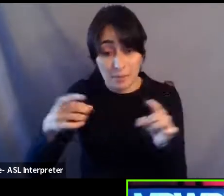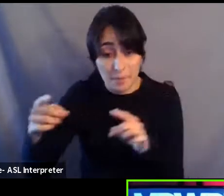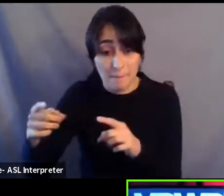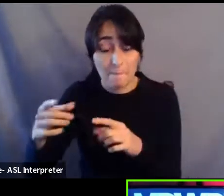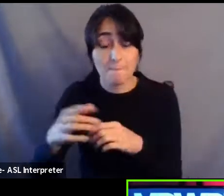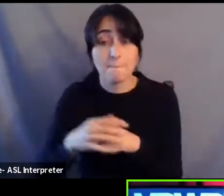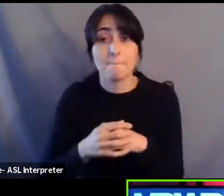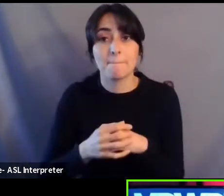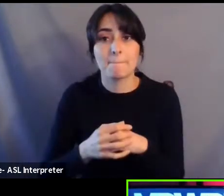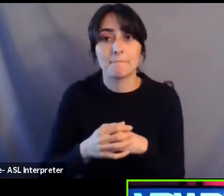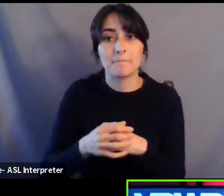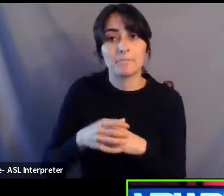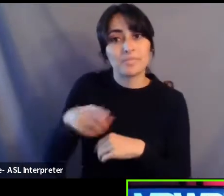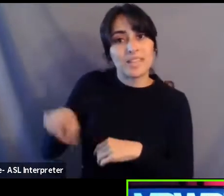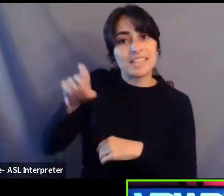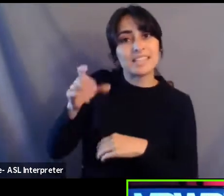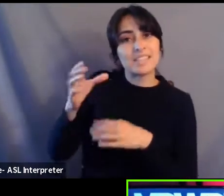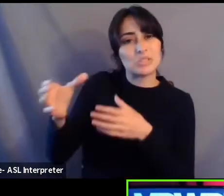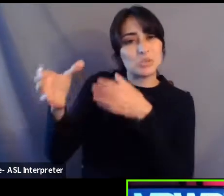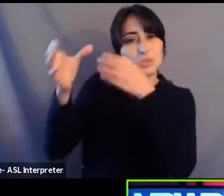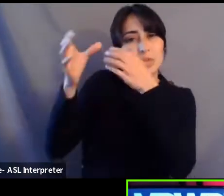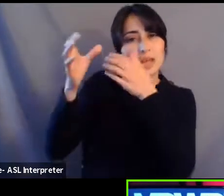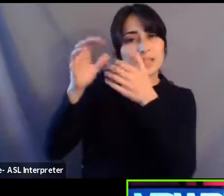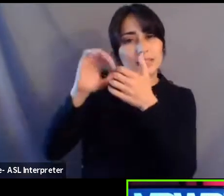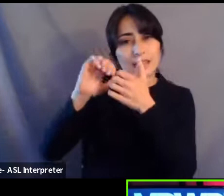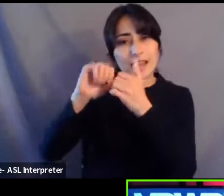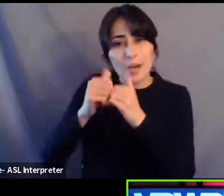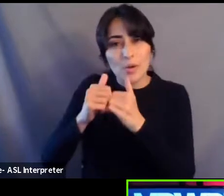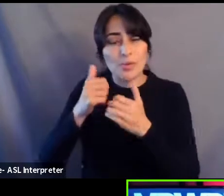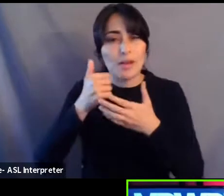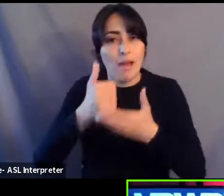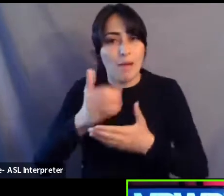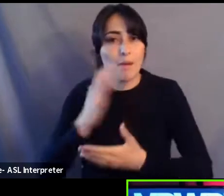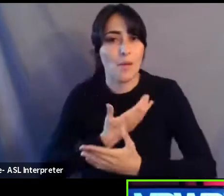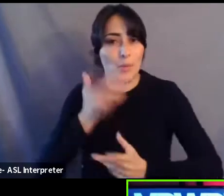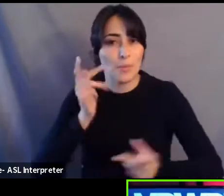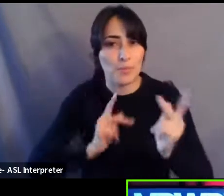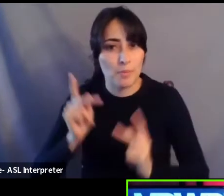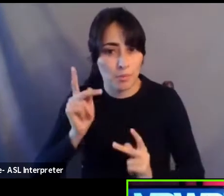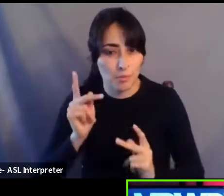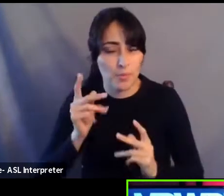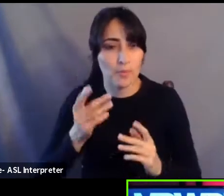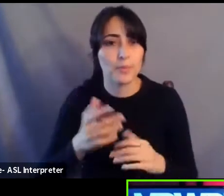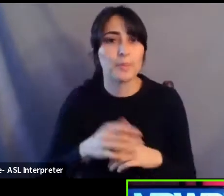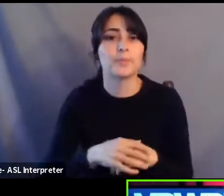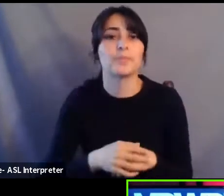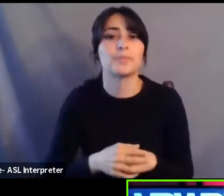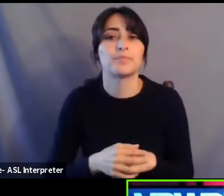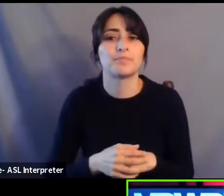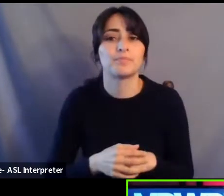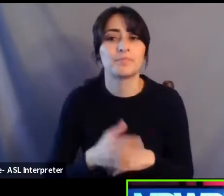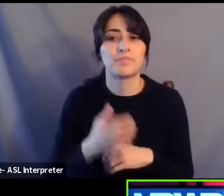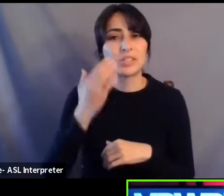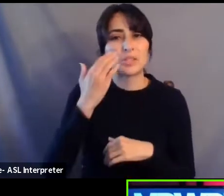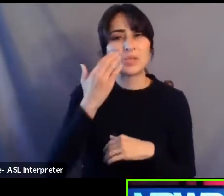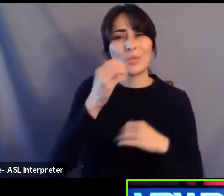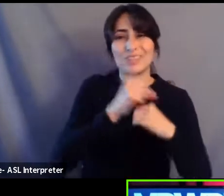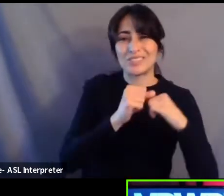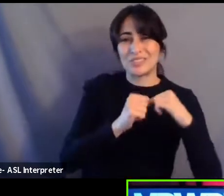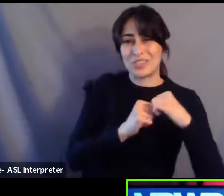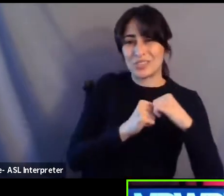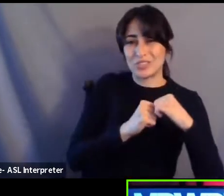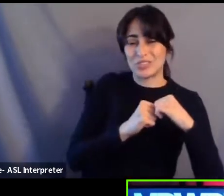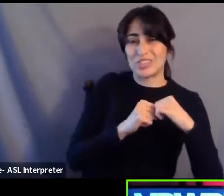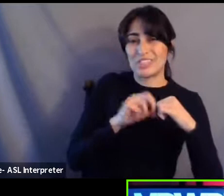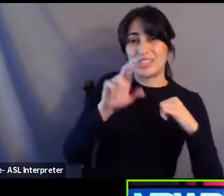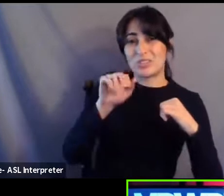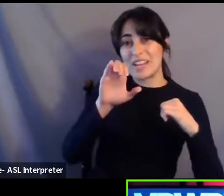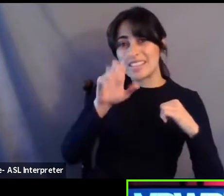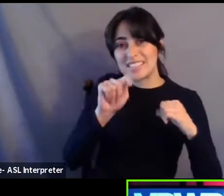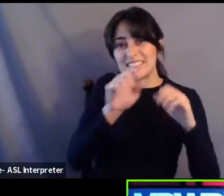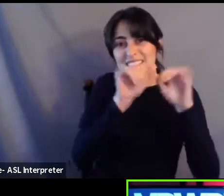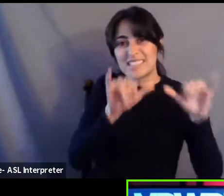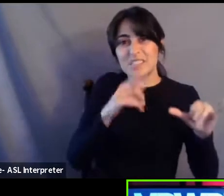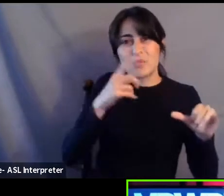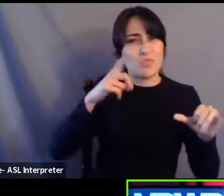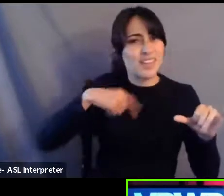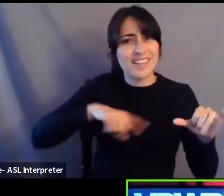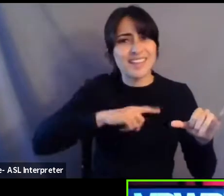knowledge to help our people the most. We can't rely on a racist system to help us through that.